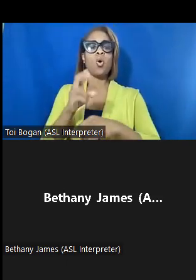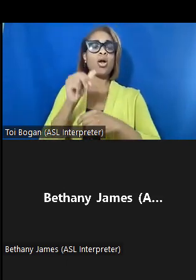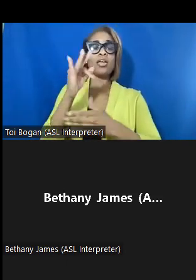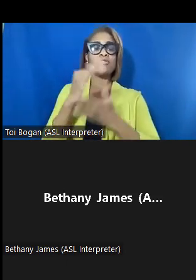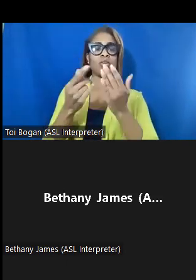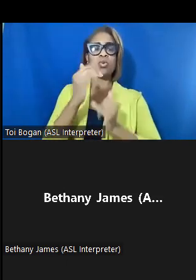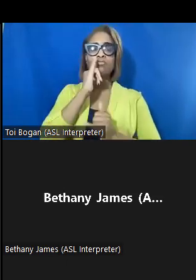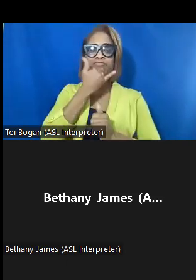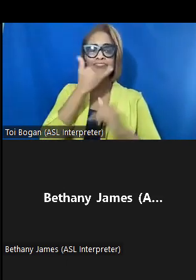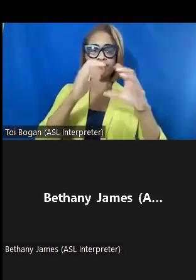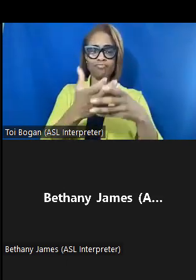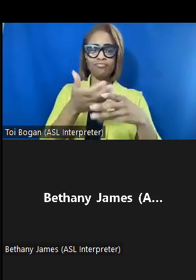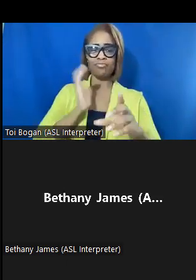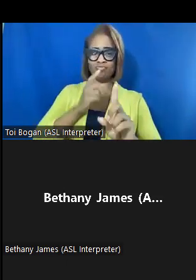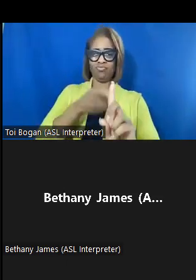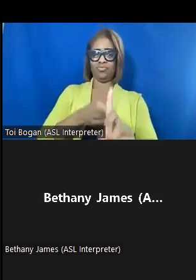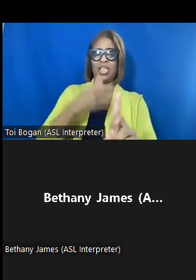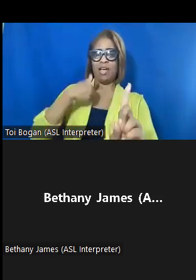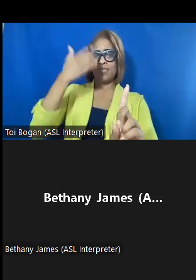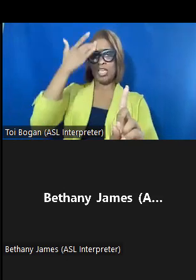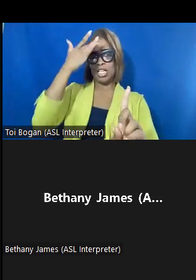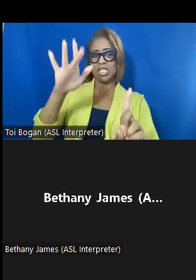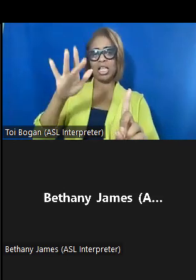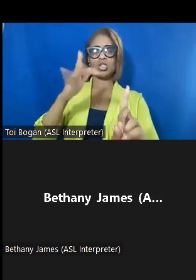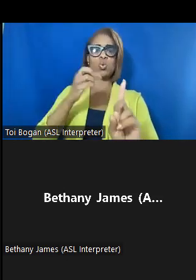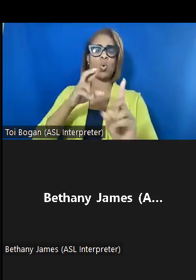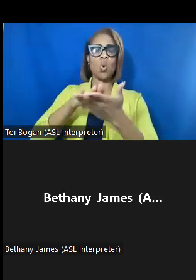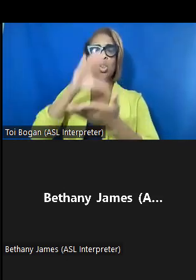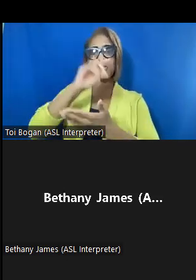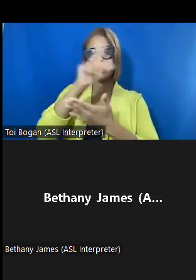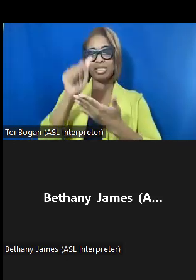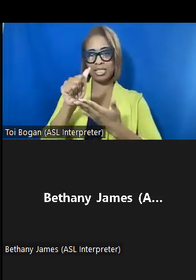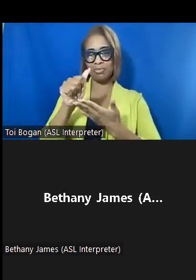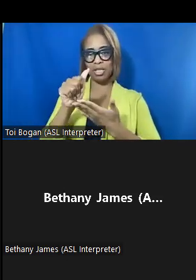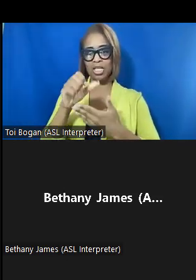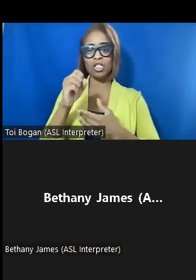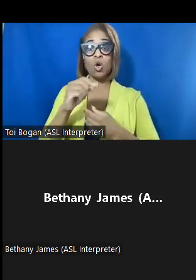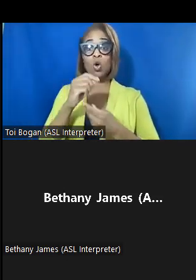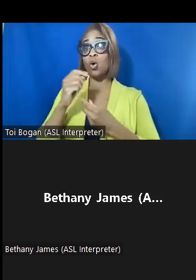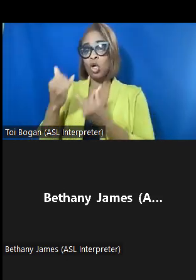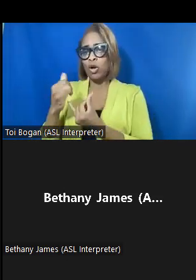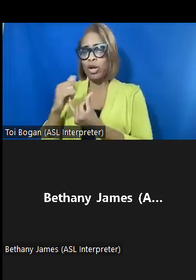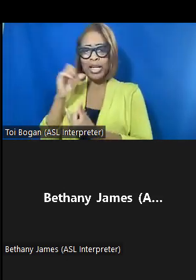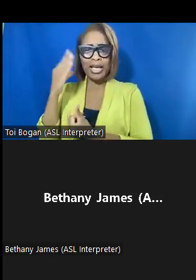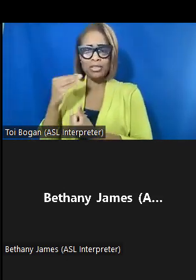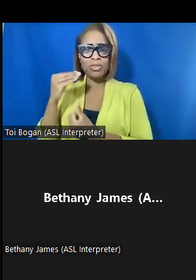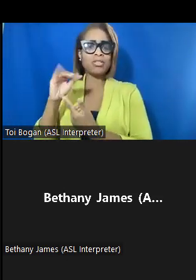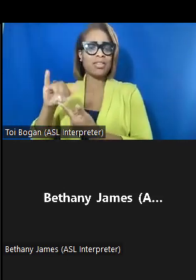of an intellectual or learning disability. So you're not currently experiencing the disability, but you have a history of that.